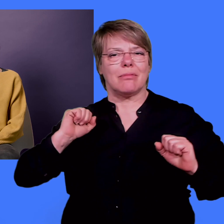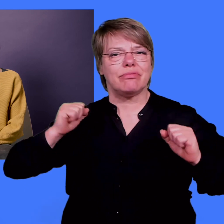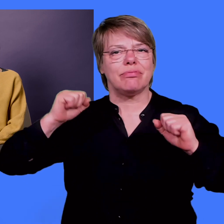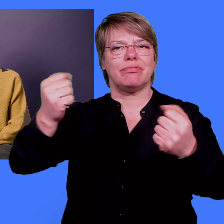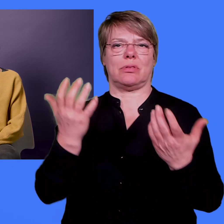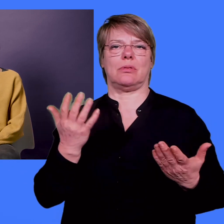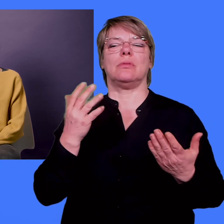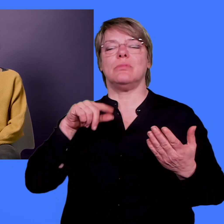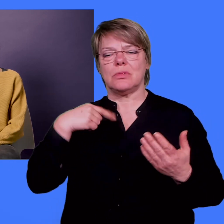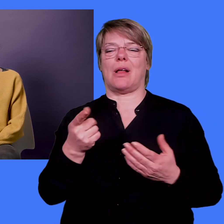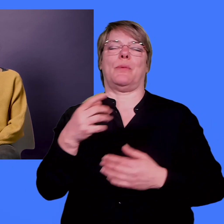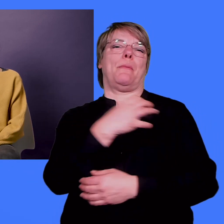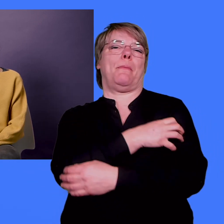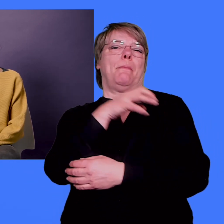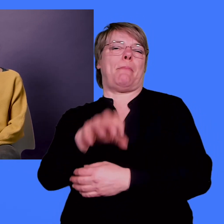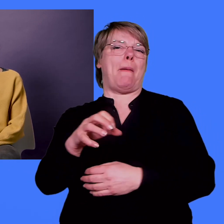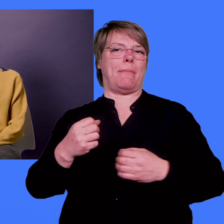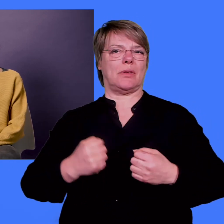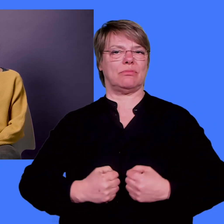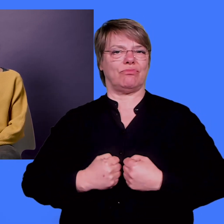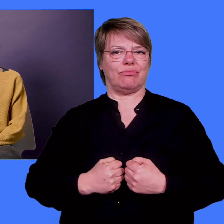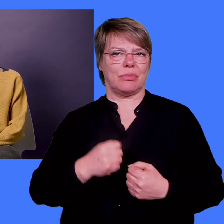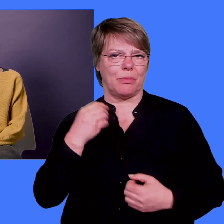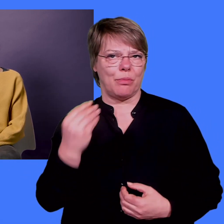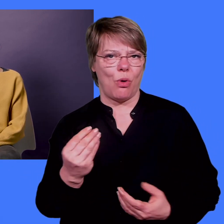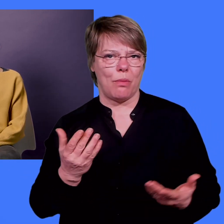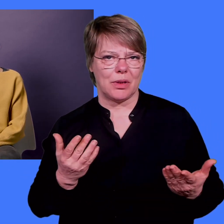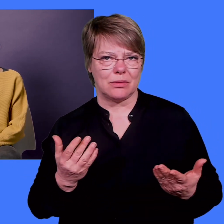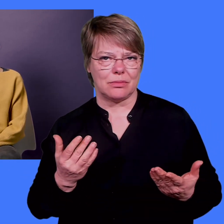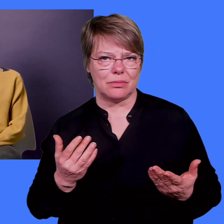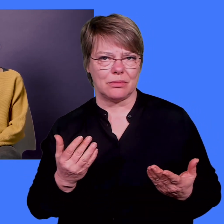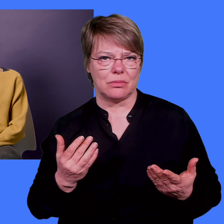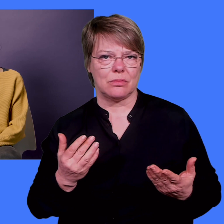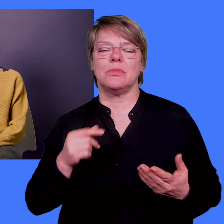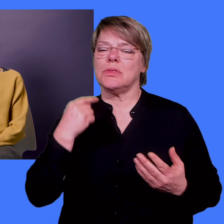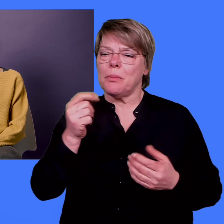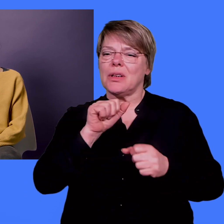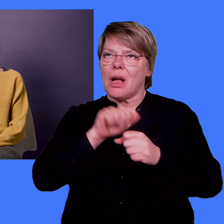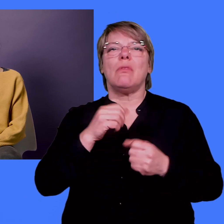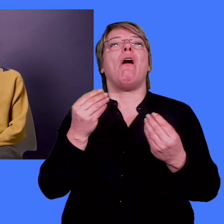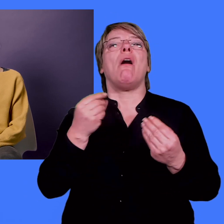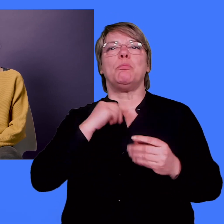They experience that they can start dealing with it themselves that they can change things and that they can express things